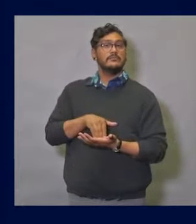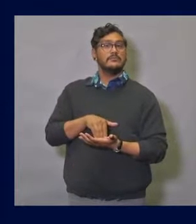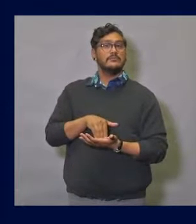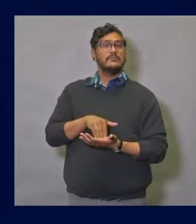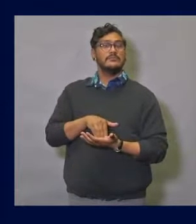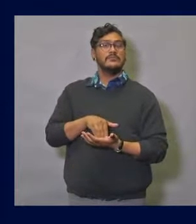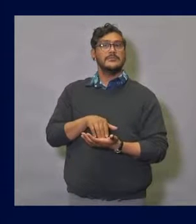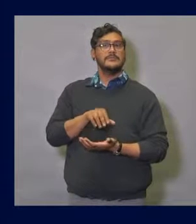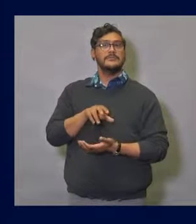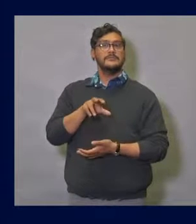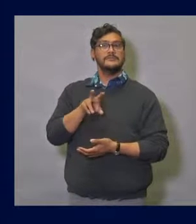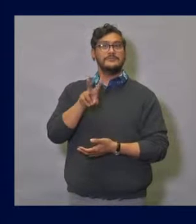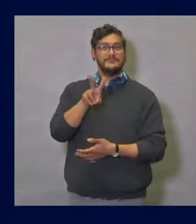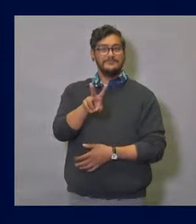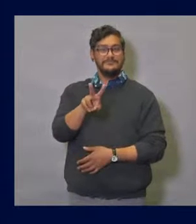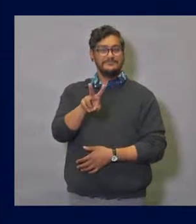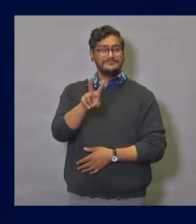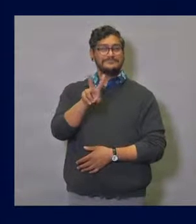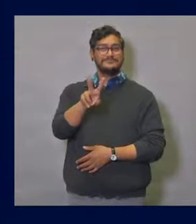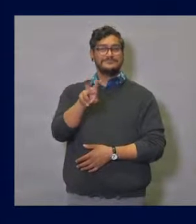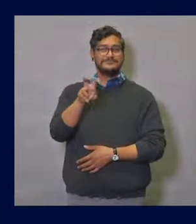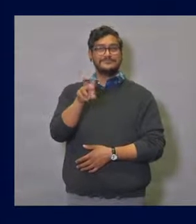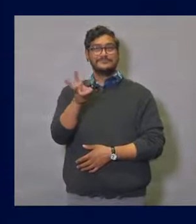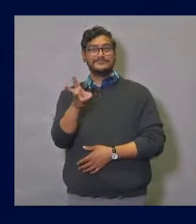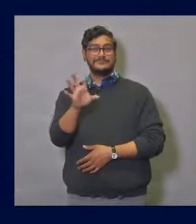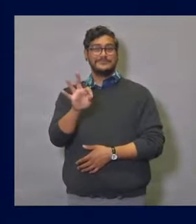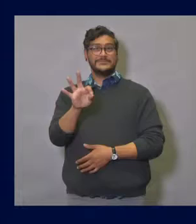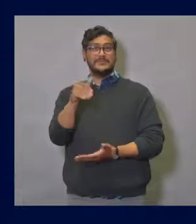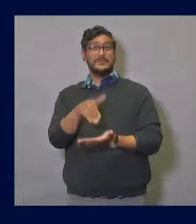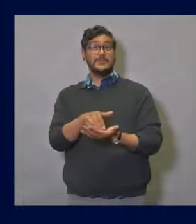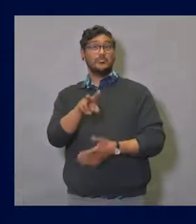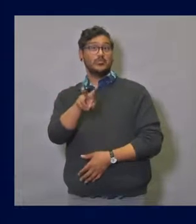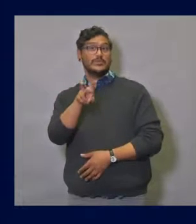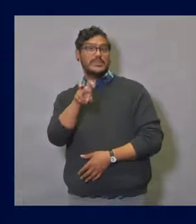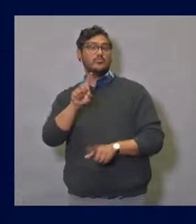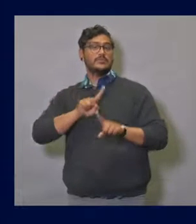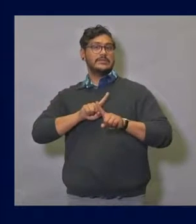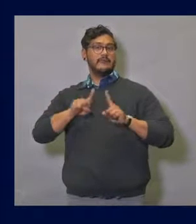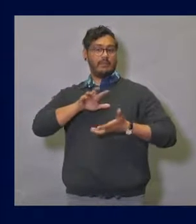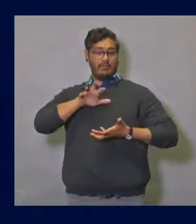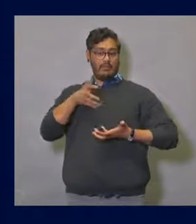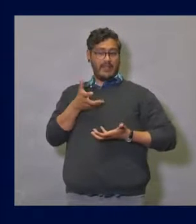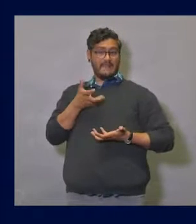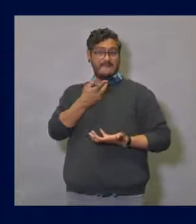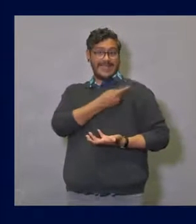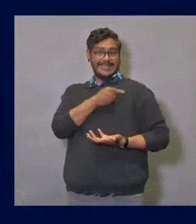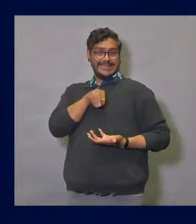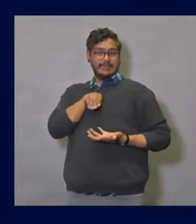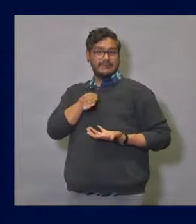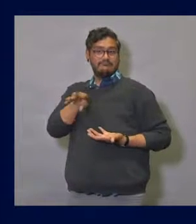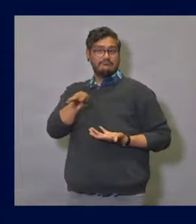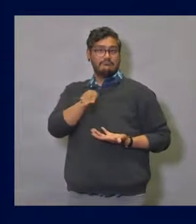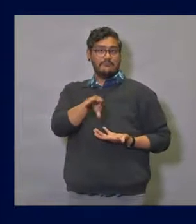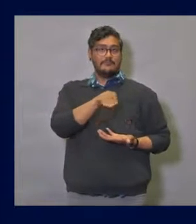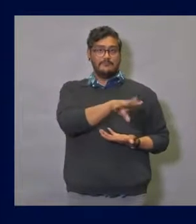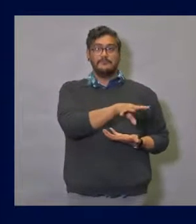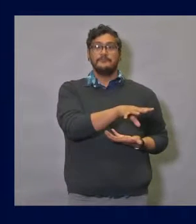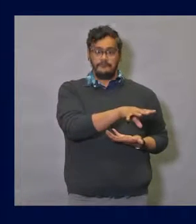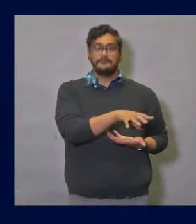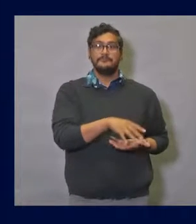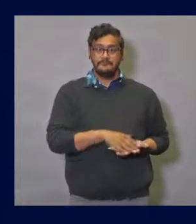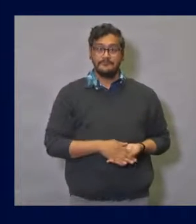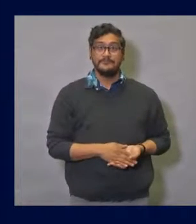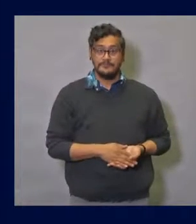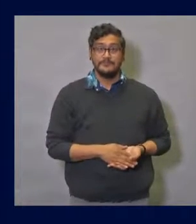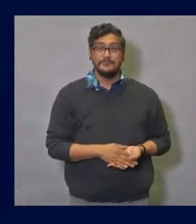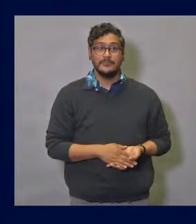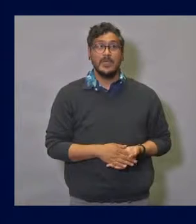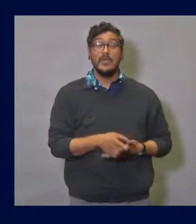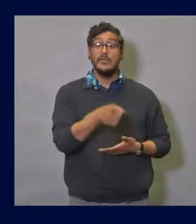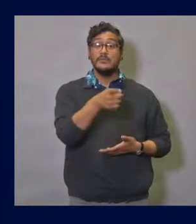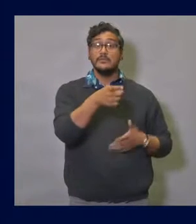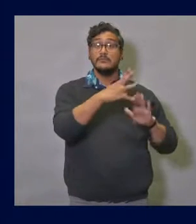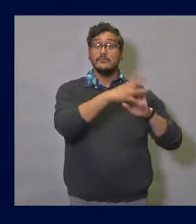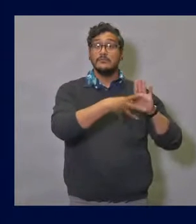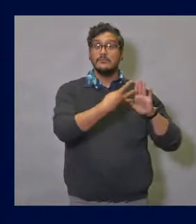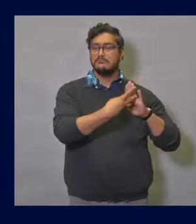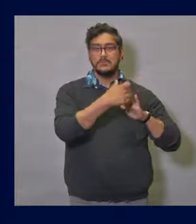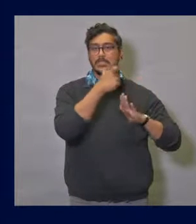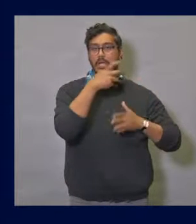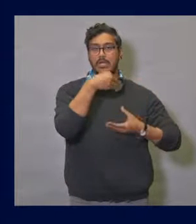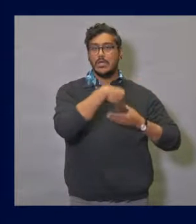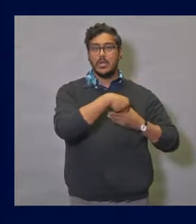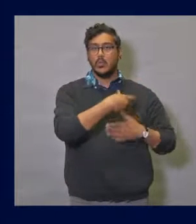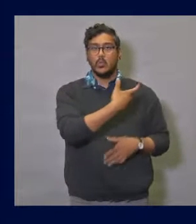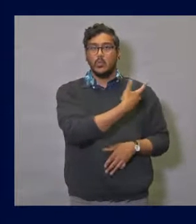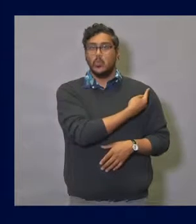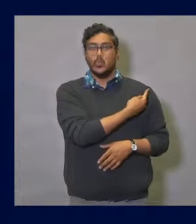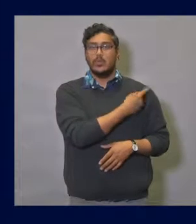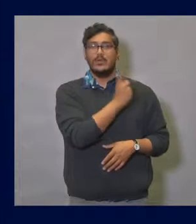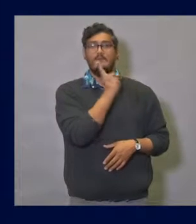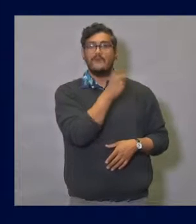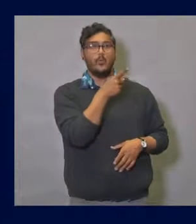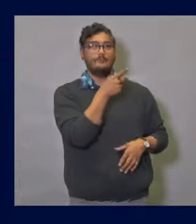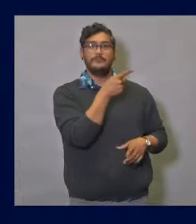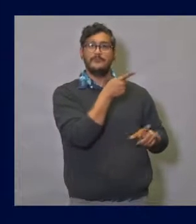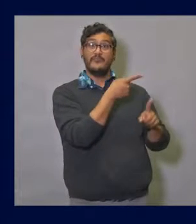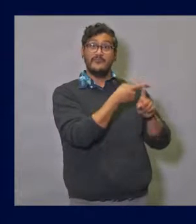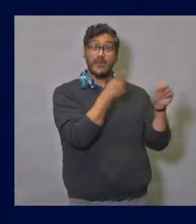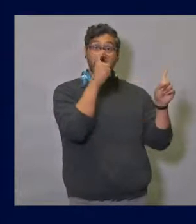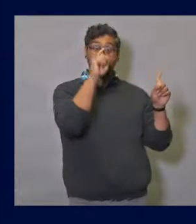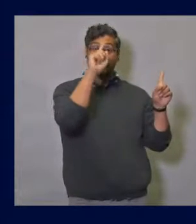QUE RECIBEN UNA PARTE DE LAS